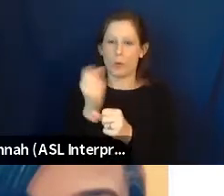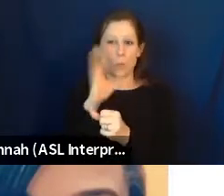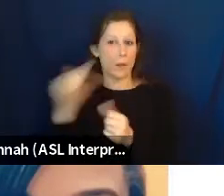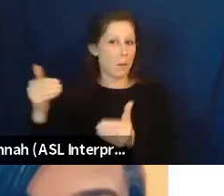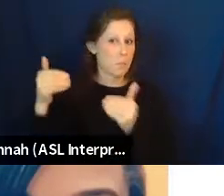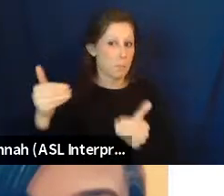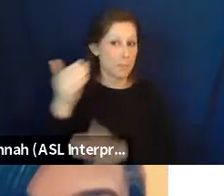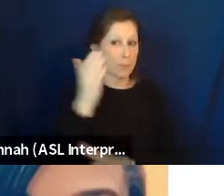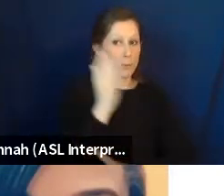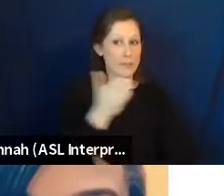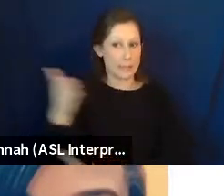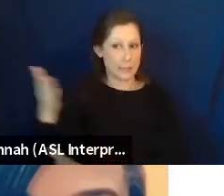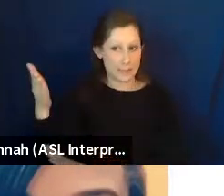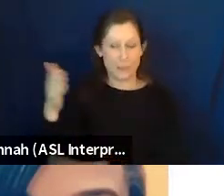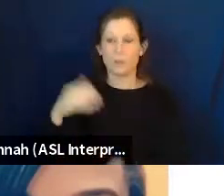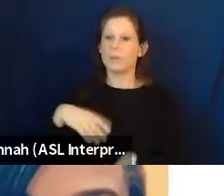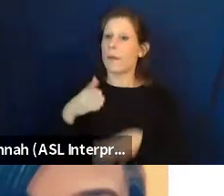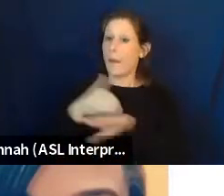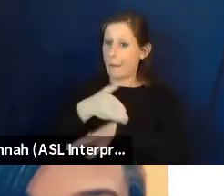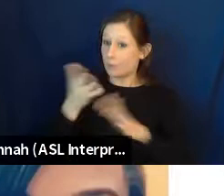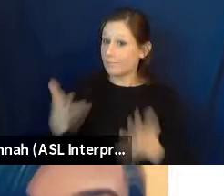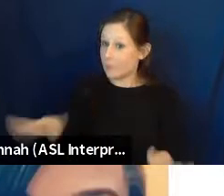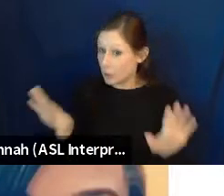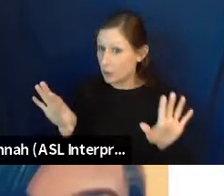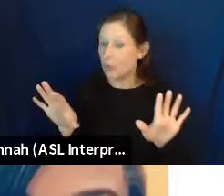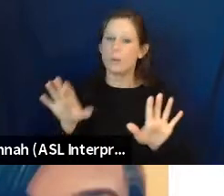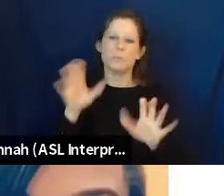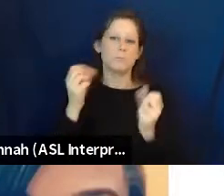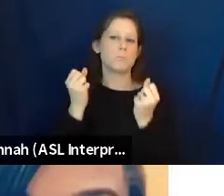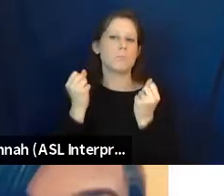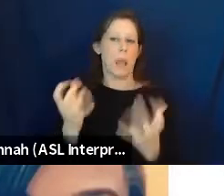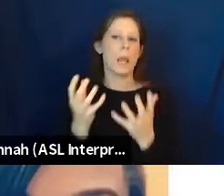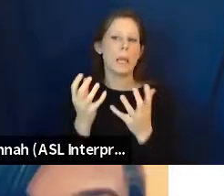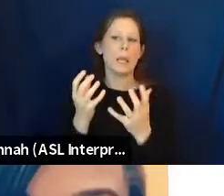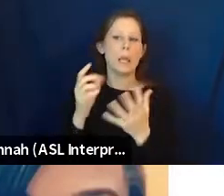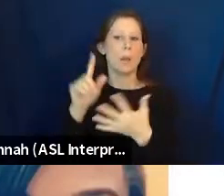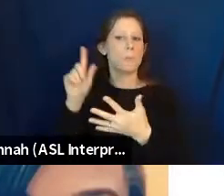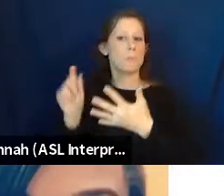and then afterwards there'll be lots of time for Q and A, so get your questions ready.